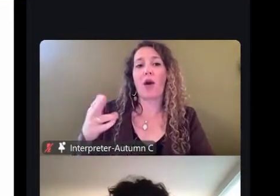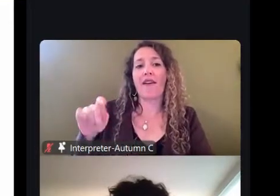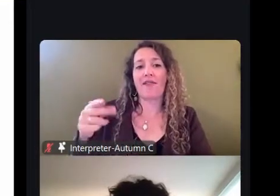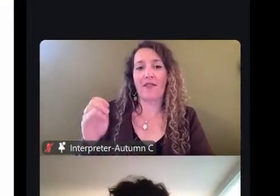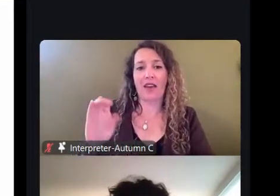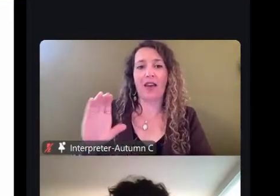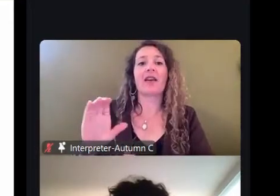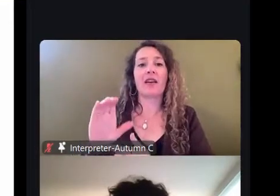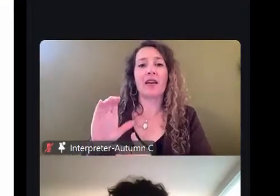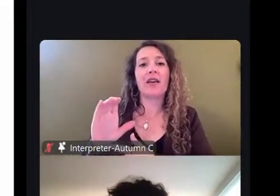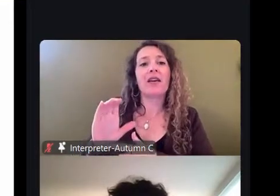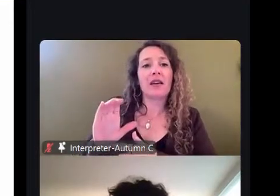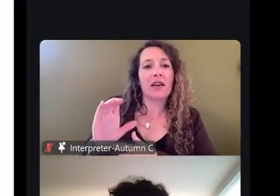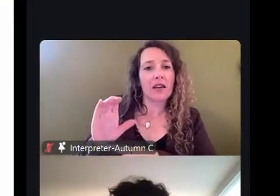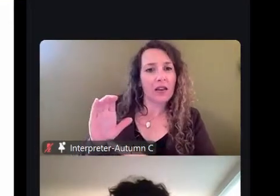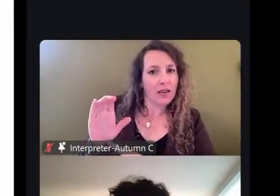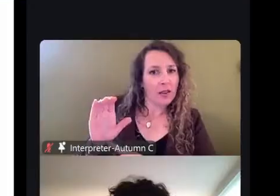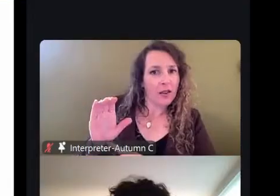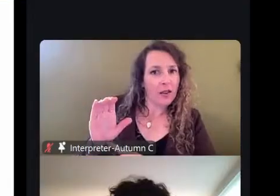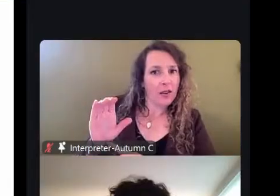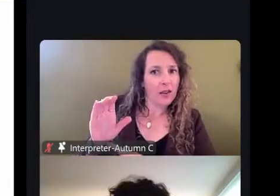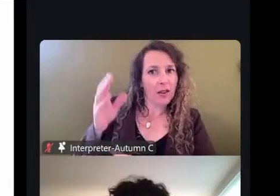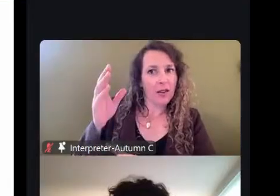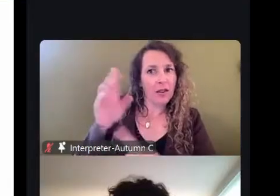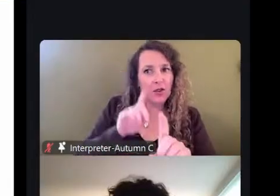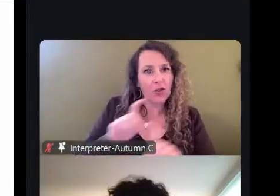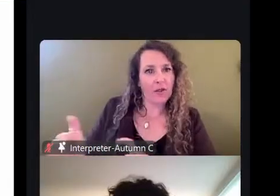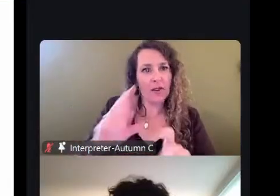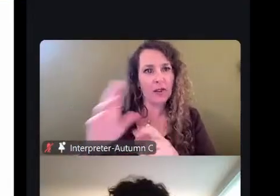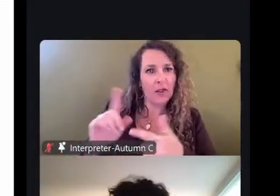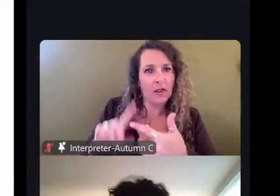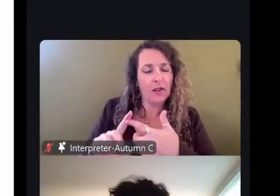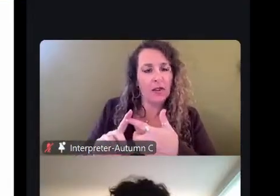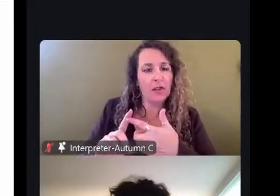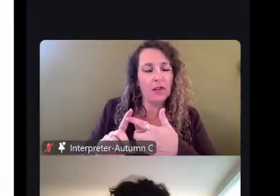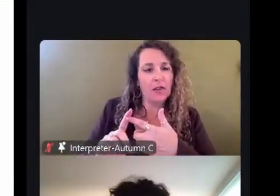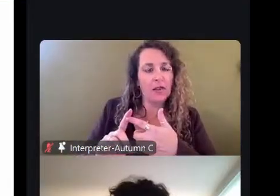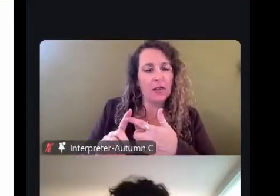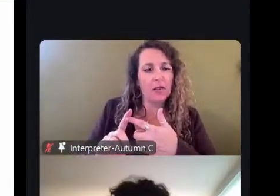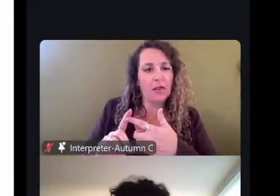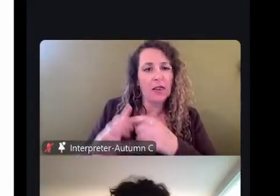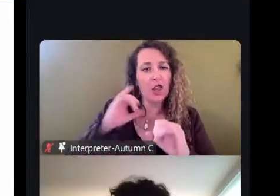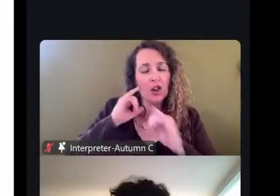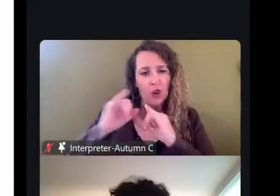diabetes that then informed the survey design and interviews were for, transcribed,